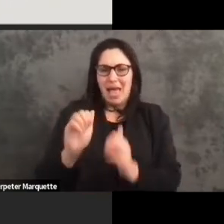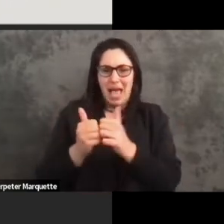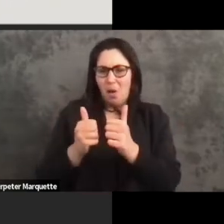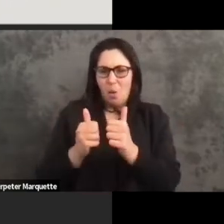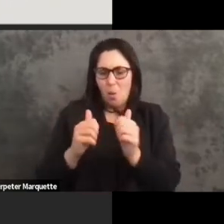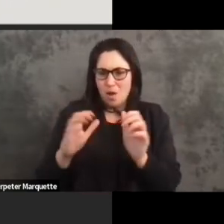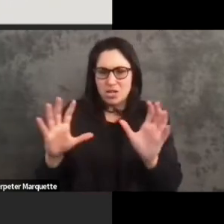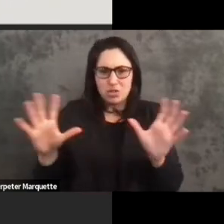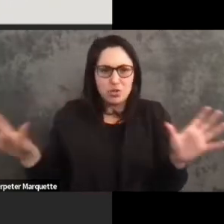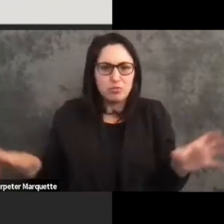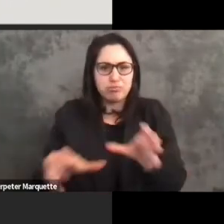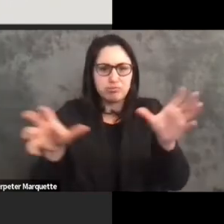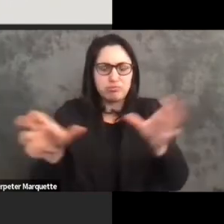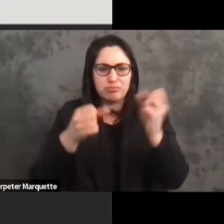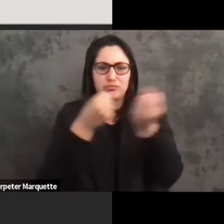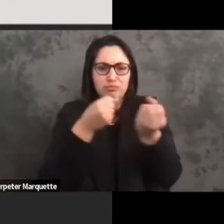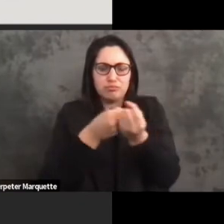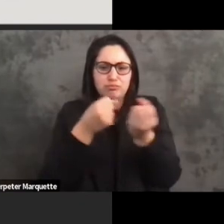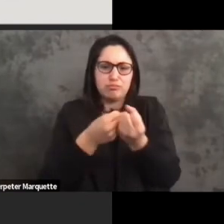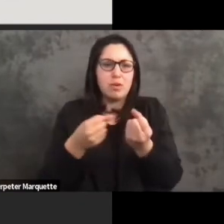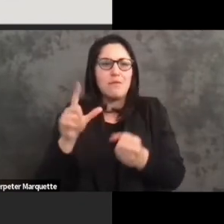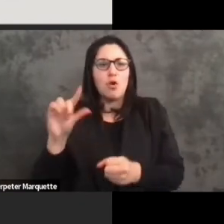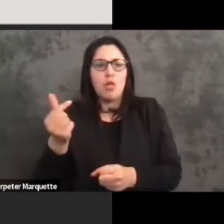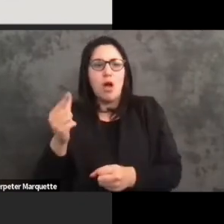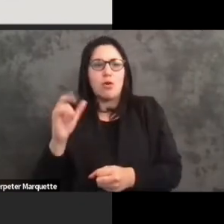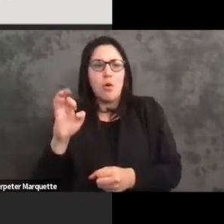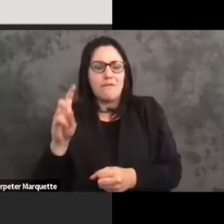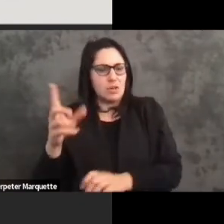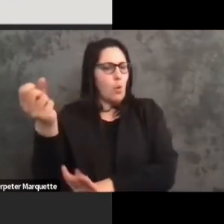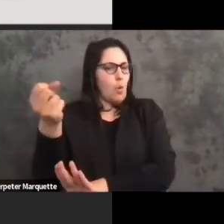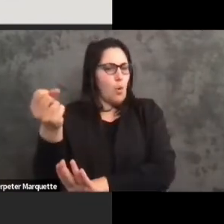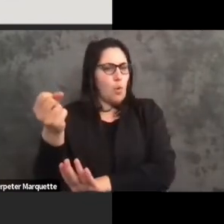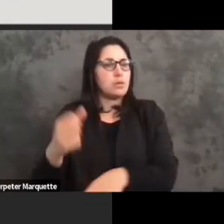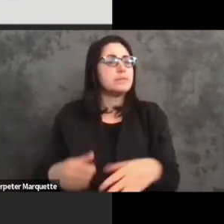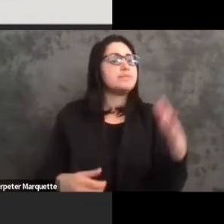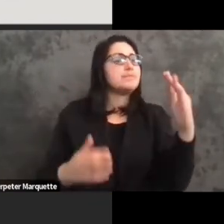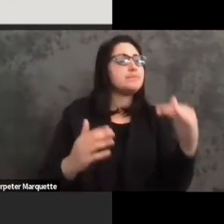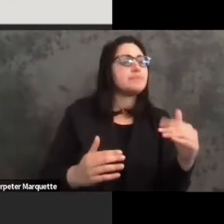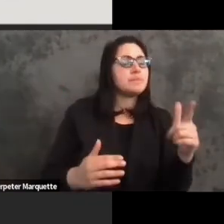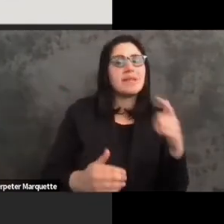course of the the HIV epidemic, we must redefine activism for COVID. How do we do that? I think